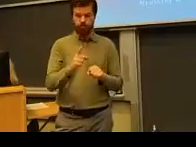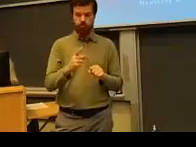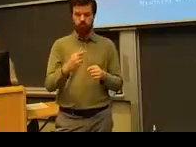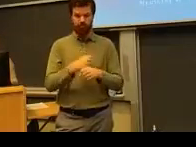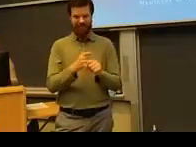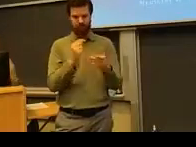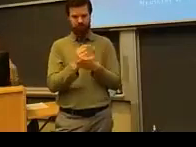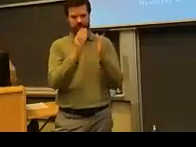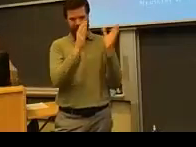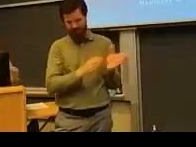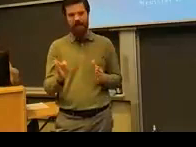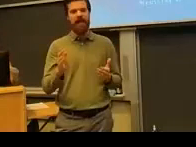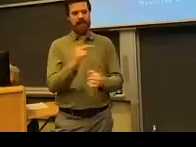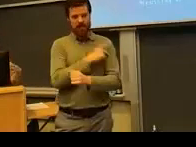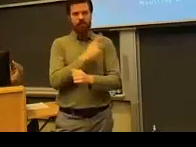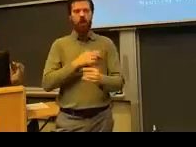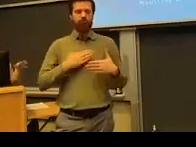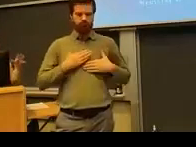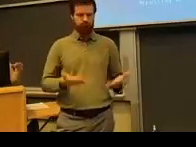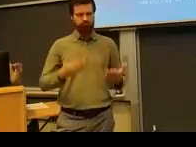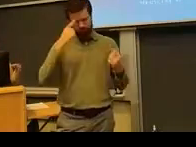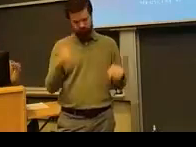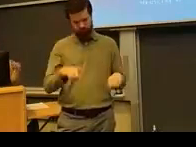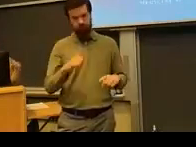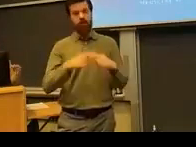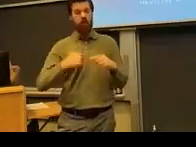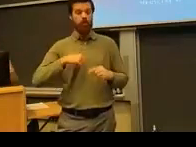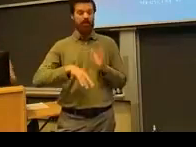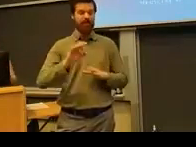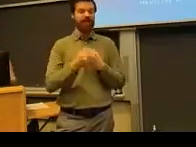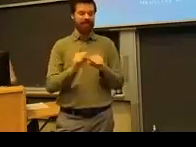plan that the patient is on board with and that we find to be safe and effective for this patient's